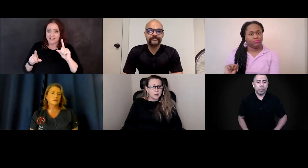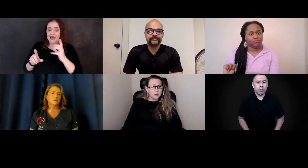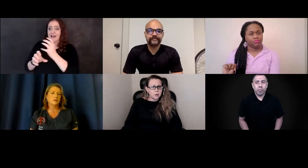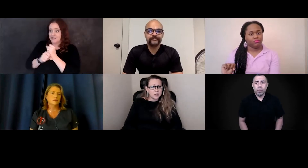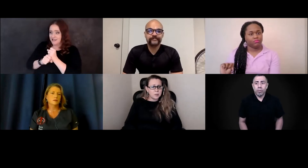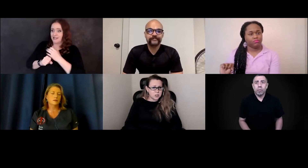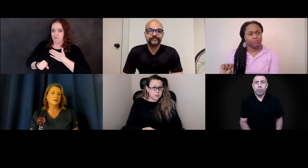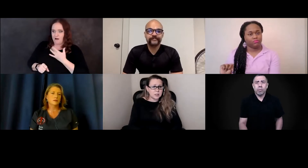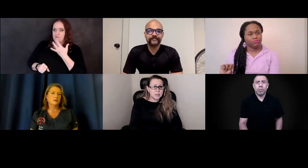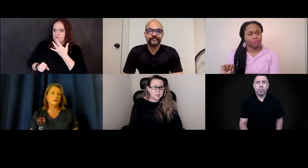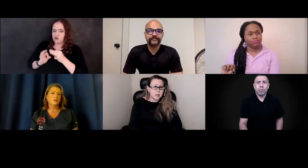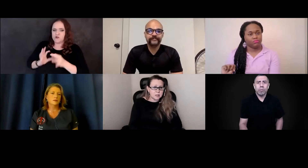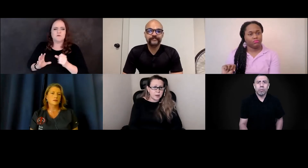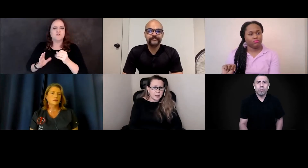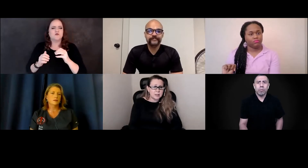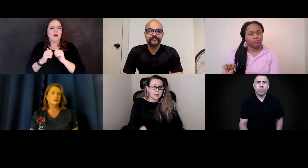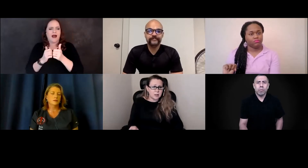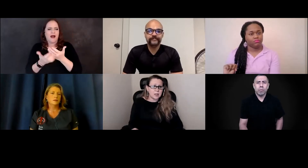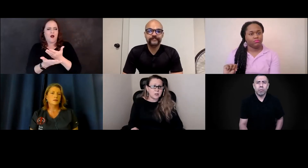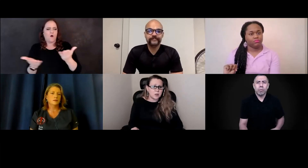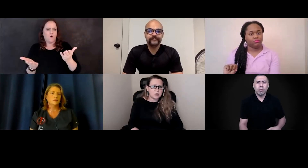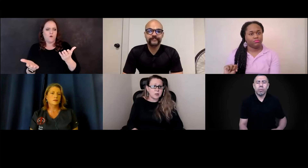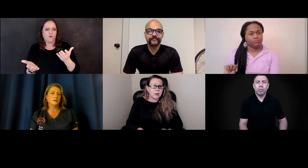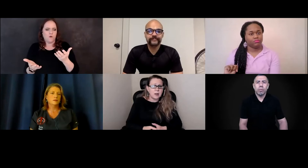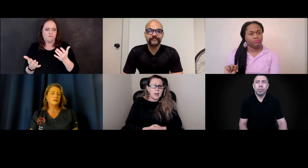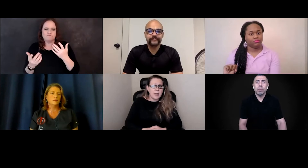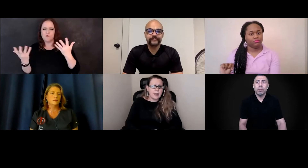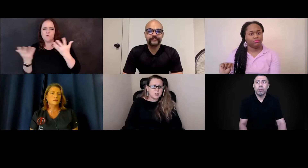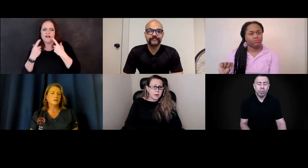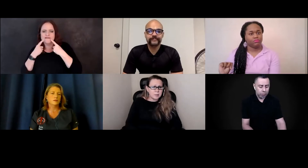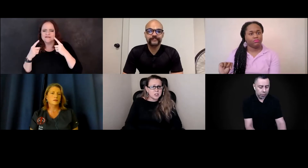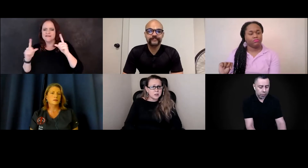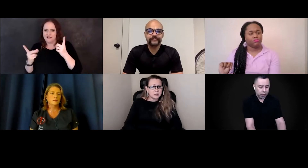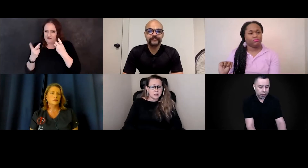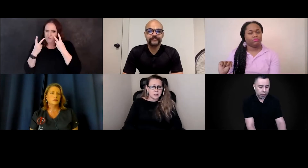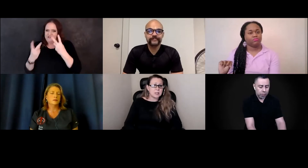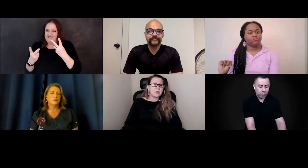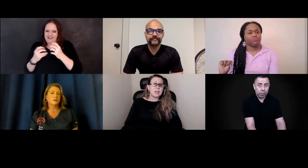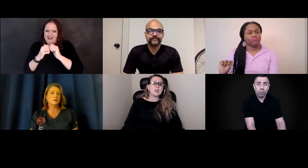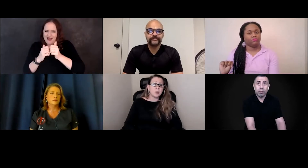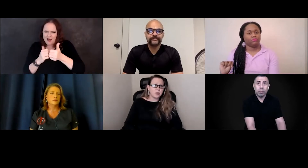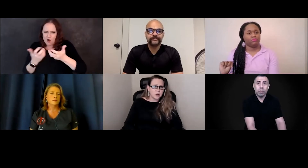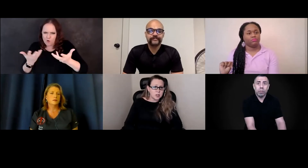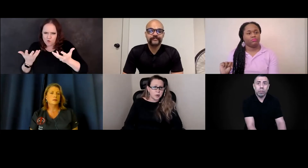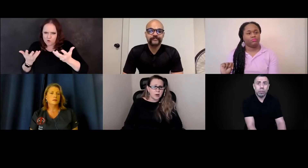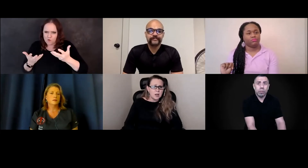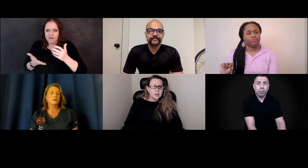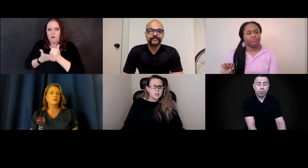You also mentioned successed in that space and each of you Julia and Jermaine mentioned the success of getting your preferred interpreter.